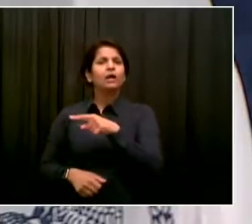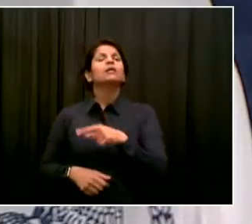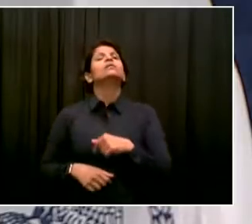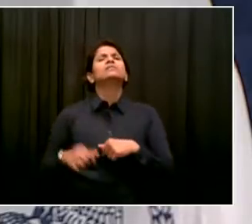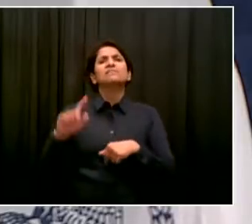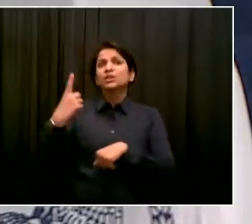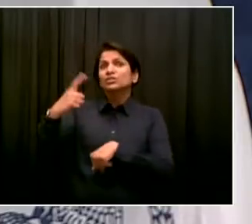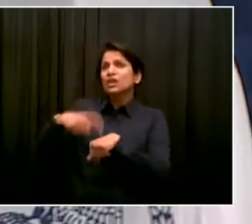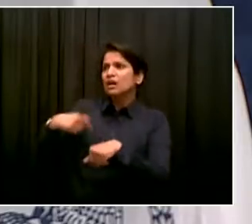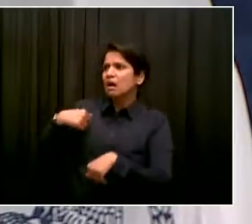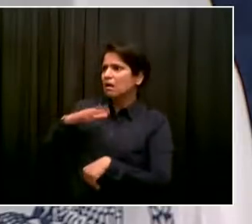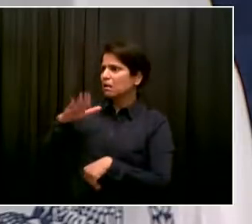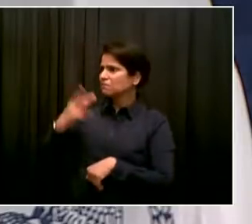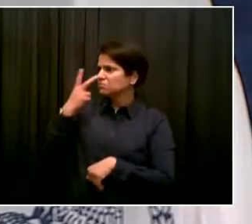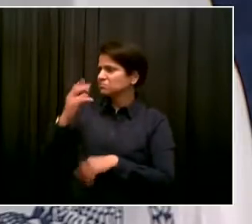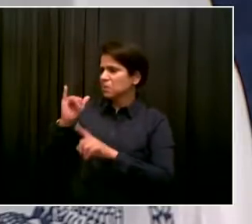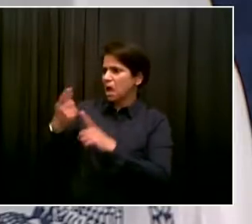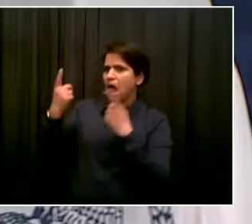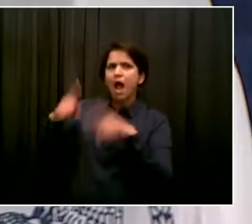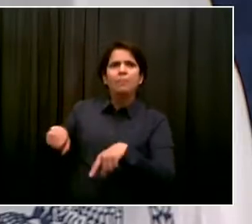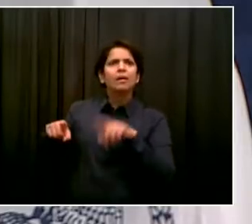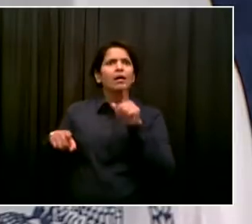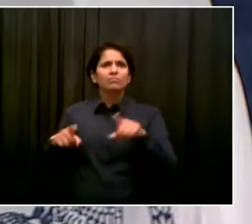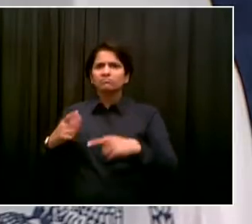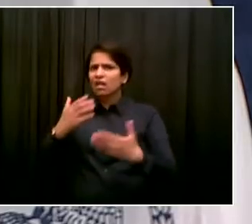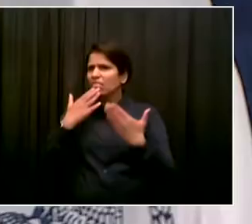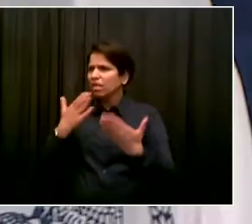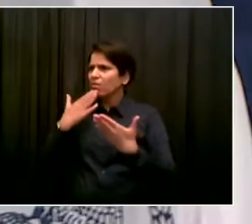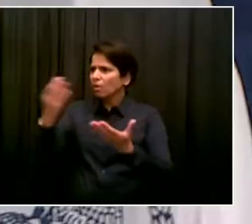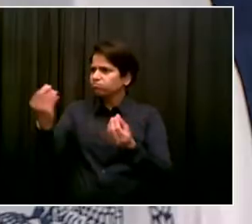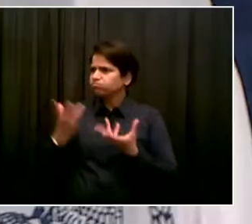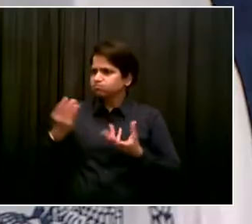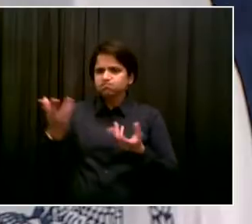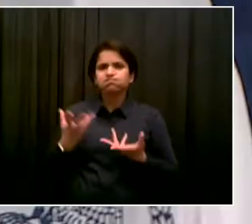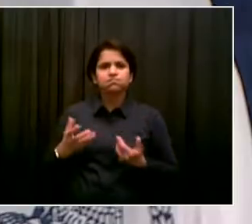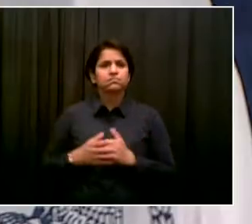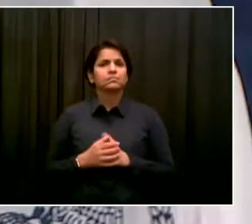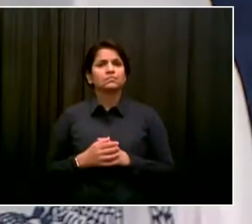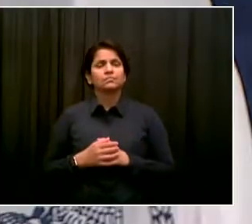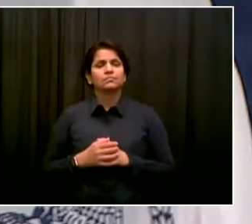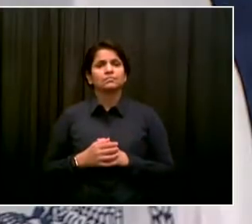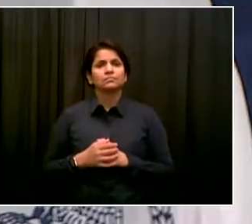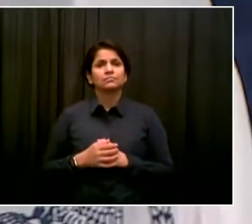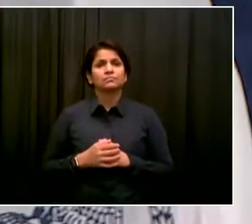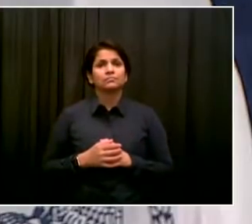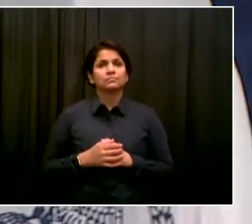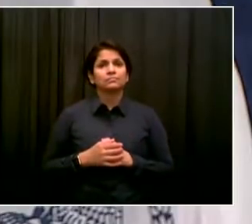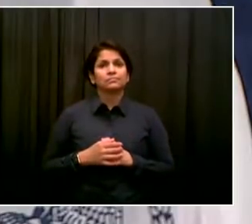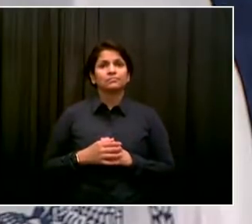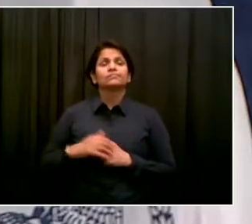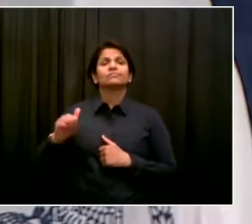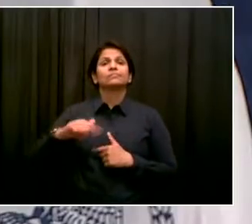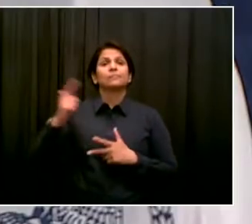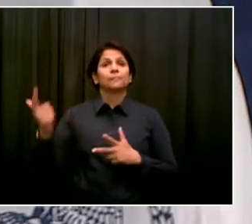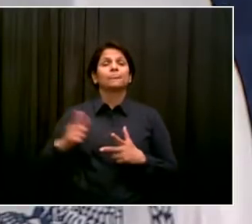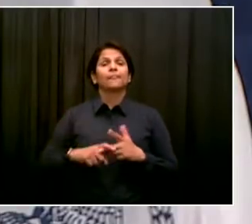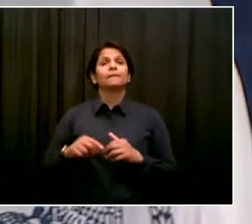TO SEE IF WE CAN HELP THEM ON THE SAME SITE OR A DIFFERENT SITE. THIS S ITHE